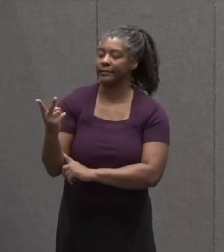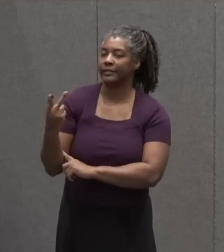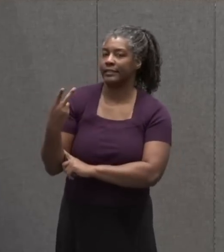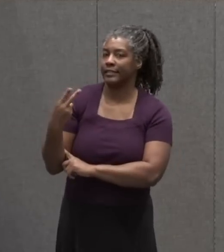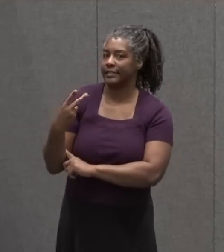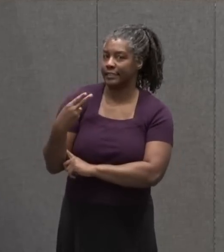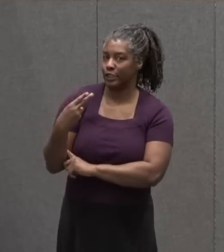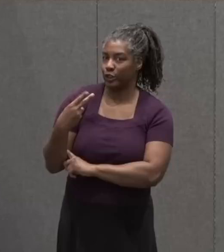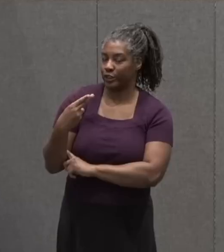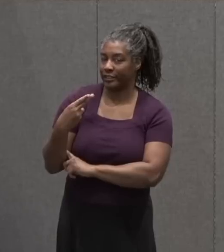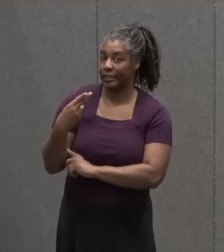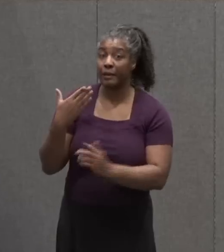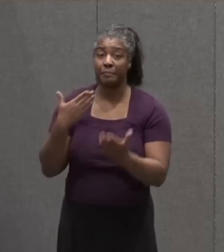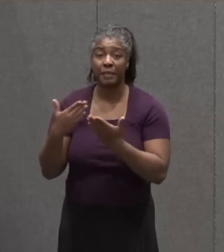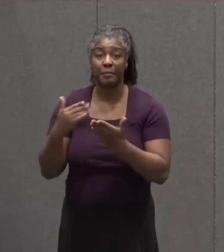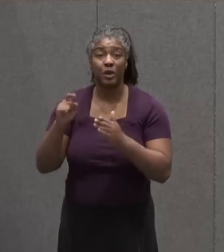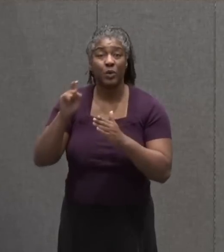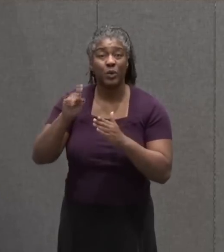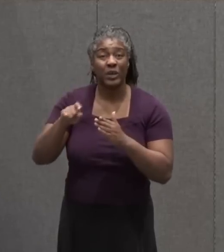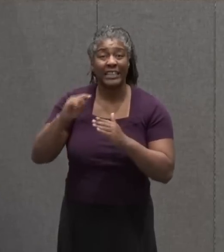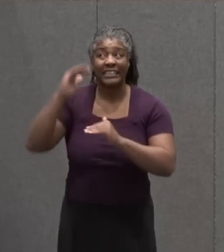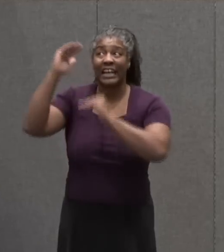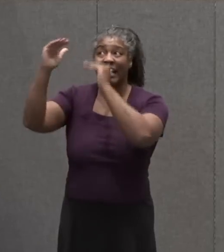cut out the cards as you're working on your rhymes.